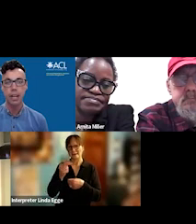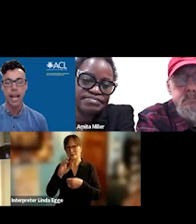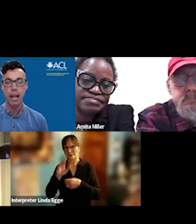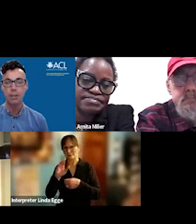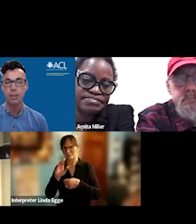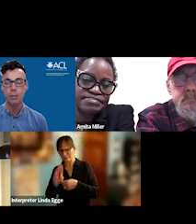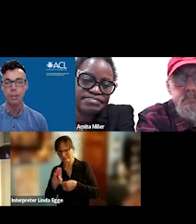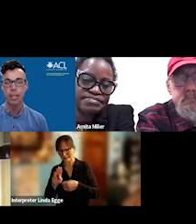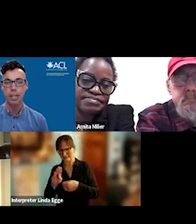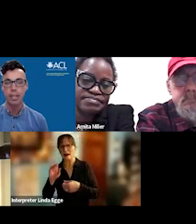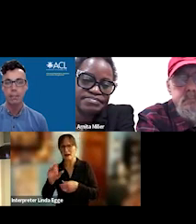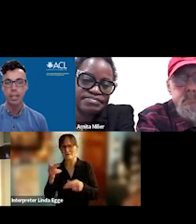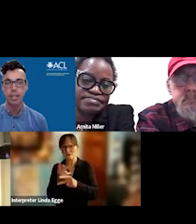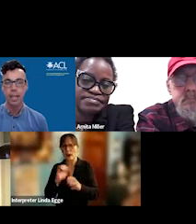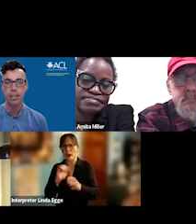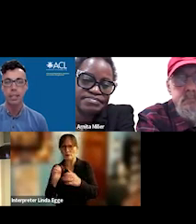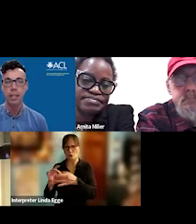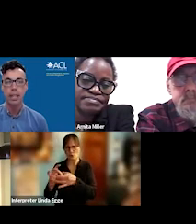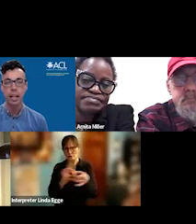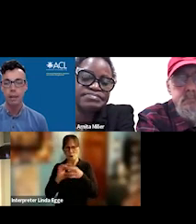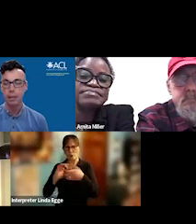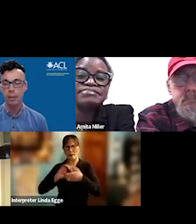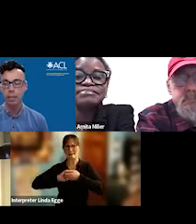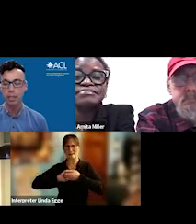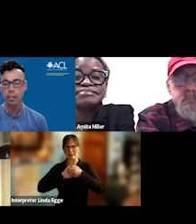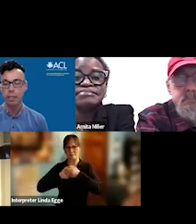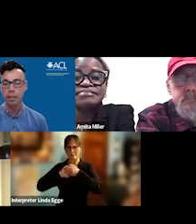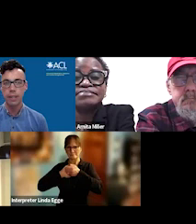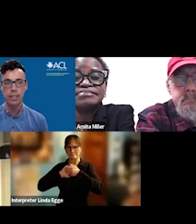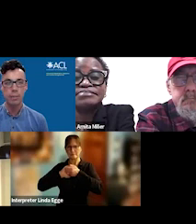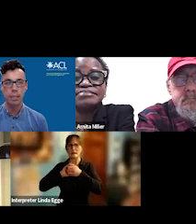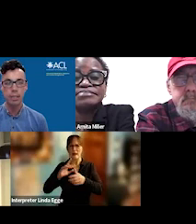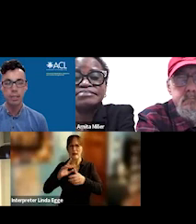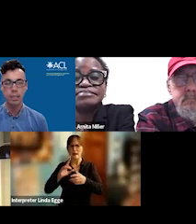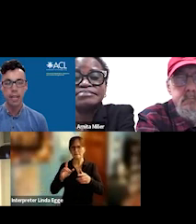and figure out how you can coordinate and collaborate together in order to advance community living